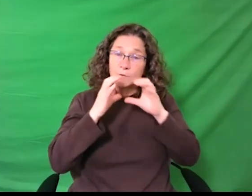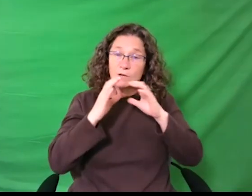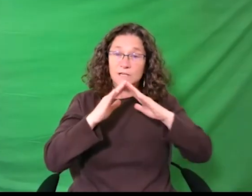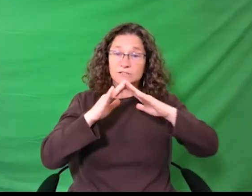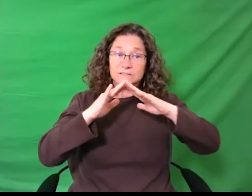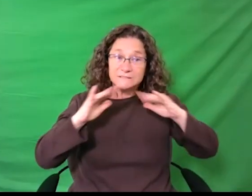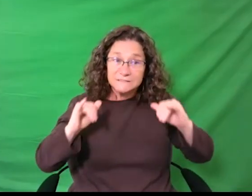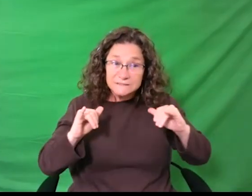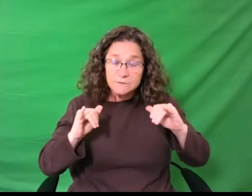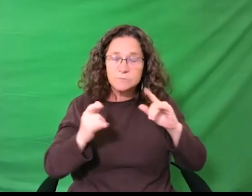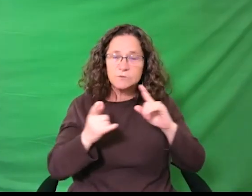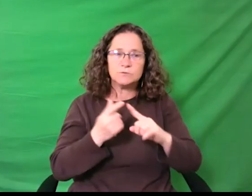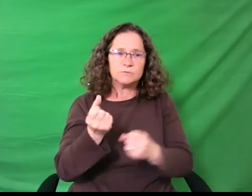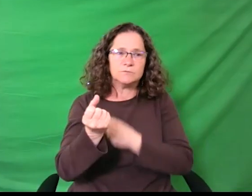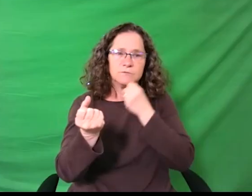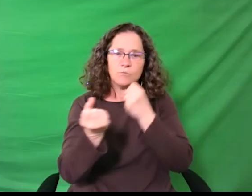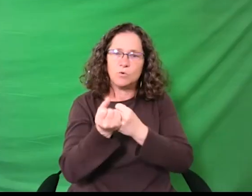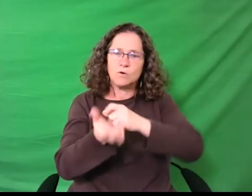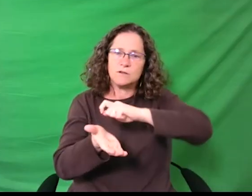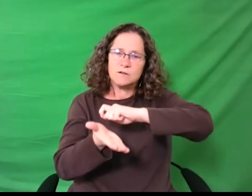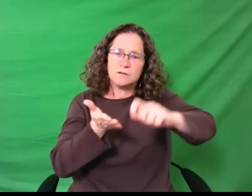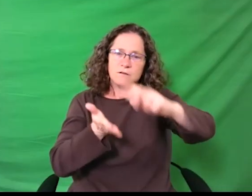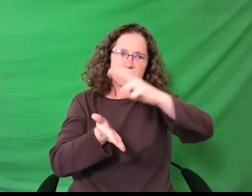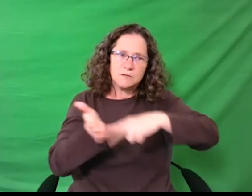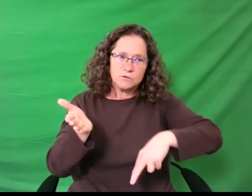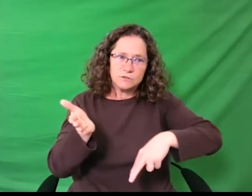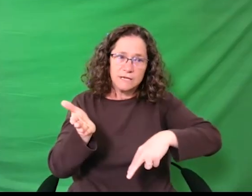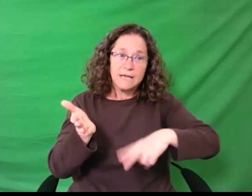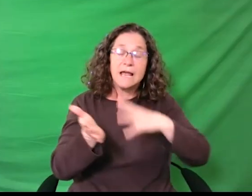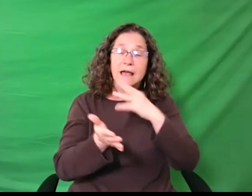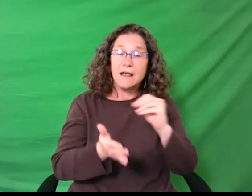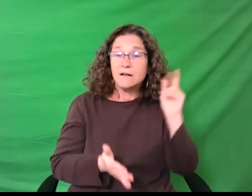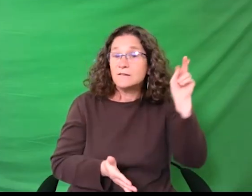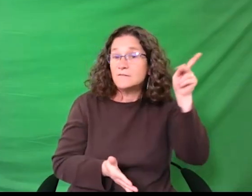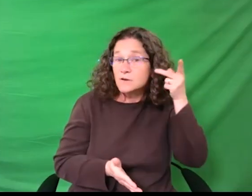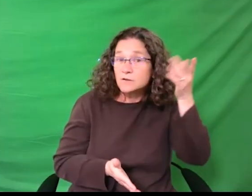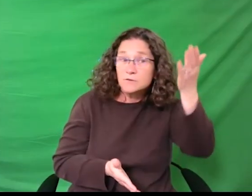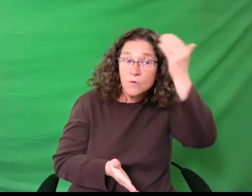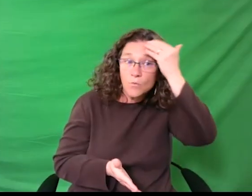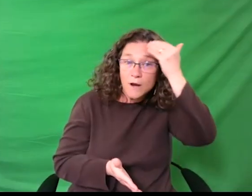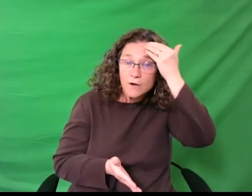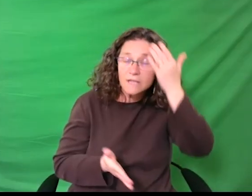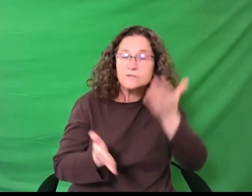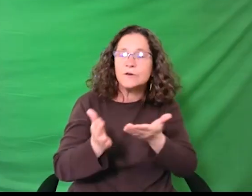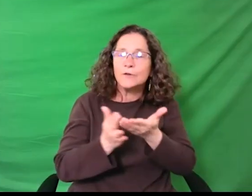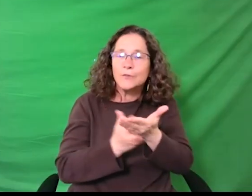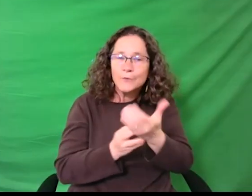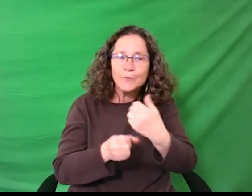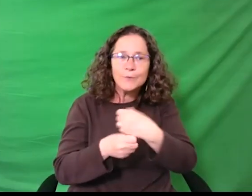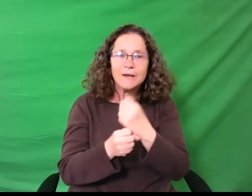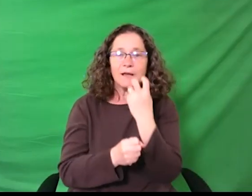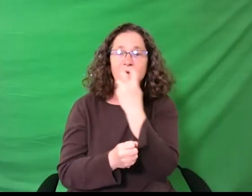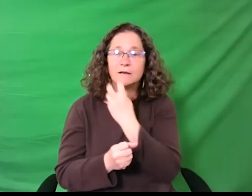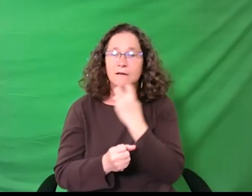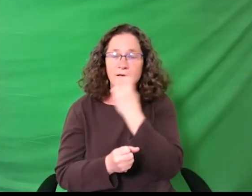awareness by making spoken language visible. The system is called cued speech.